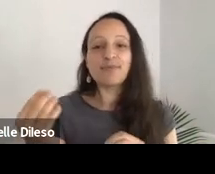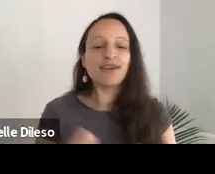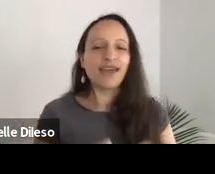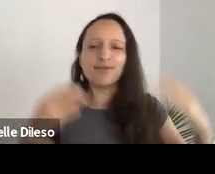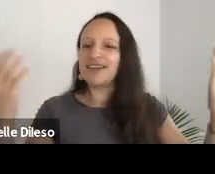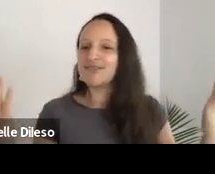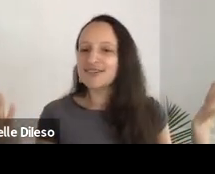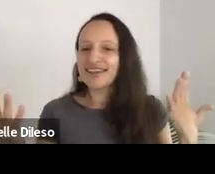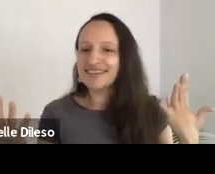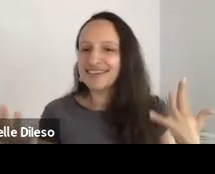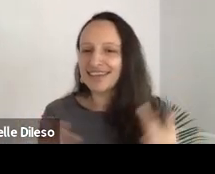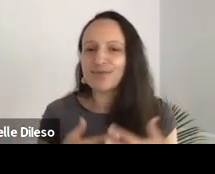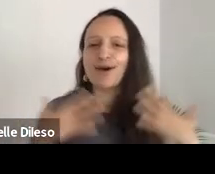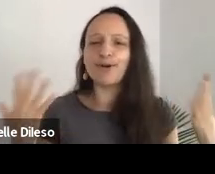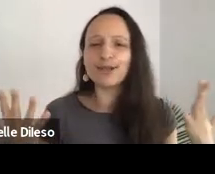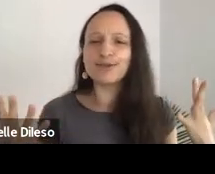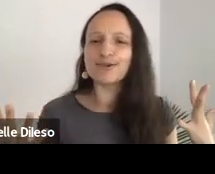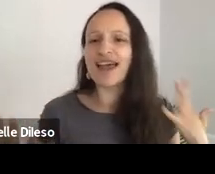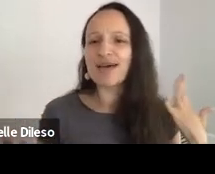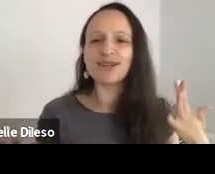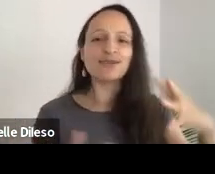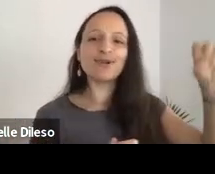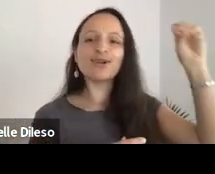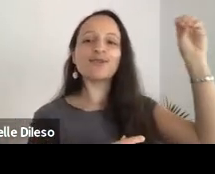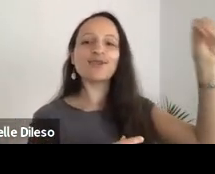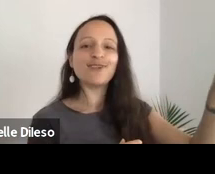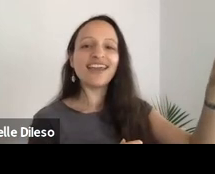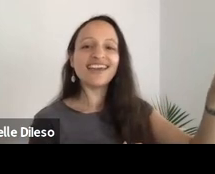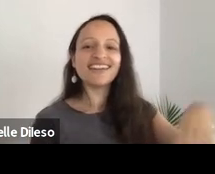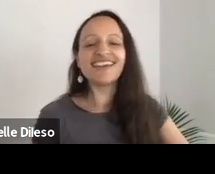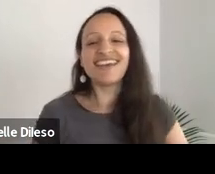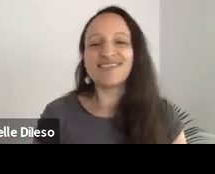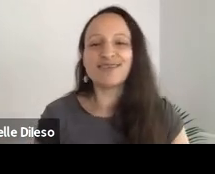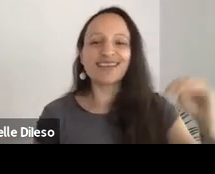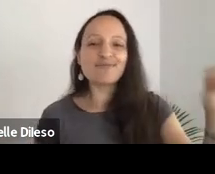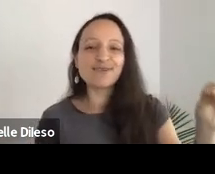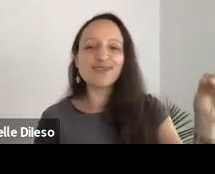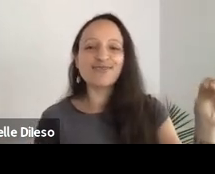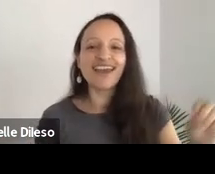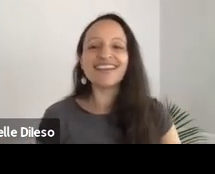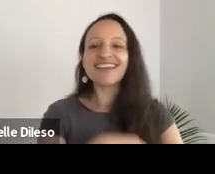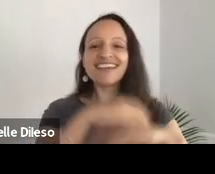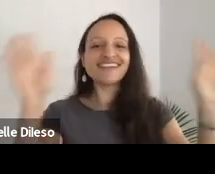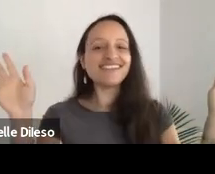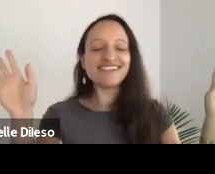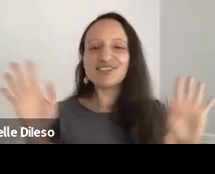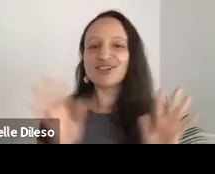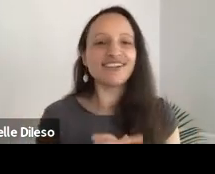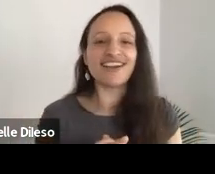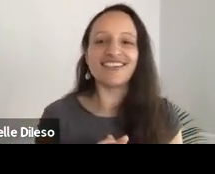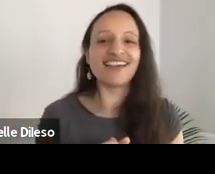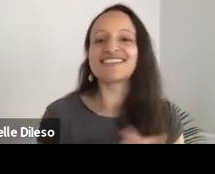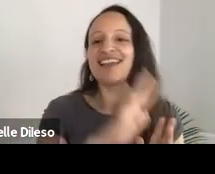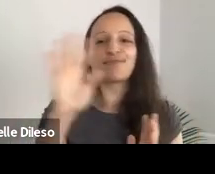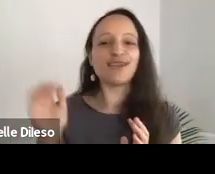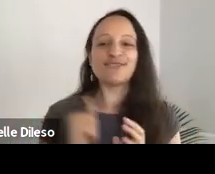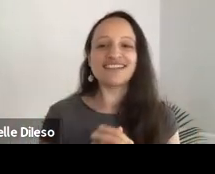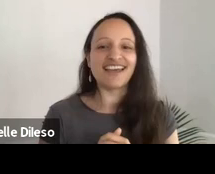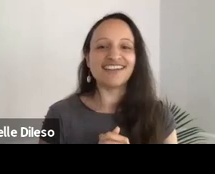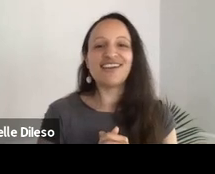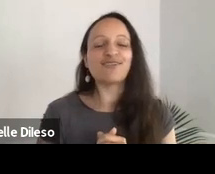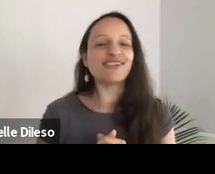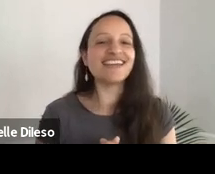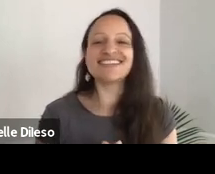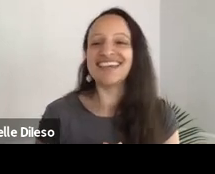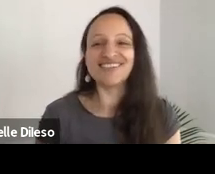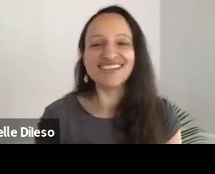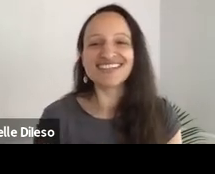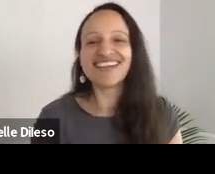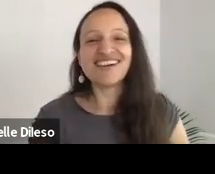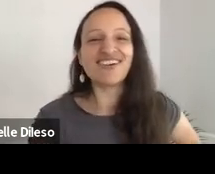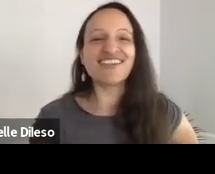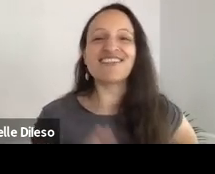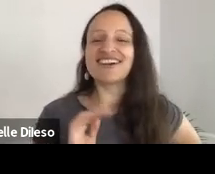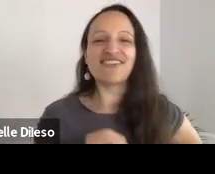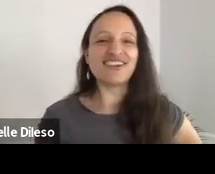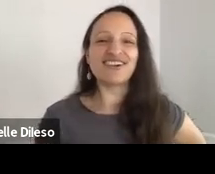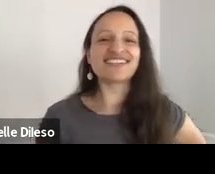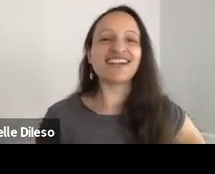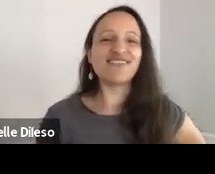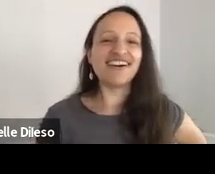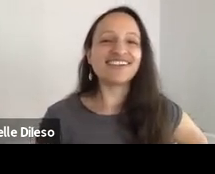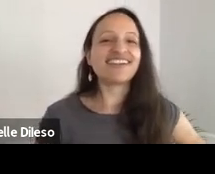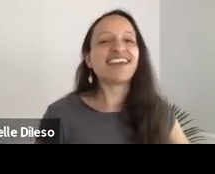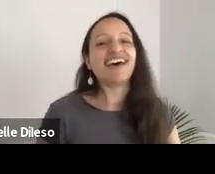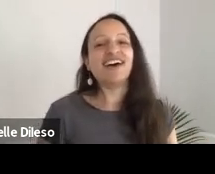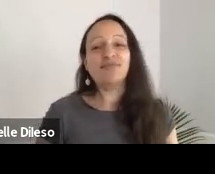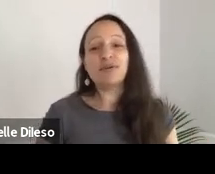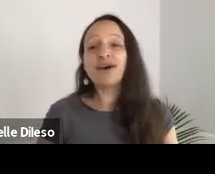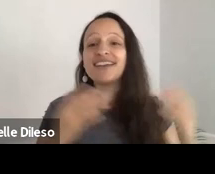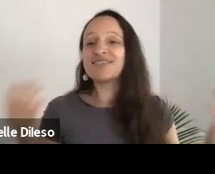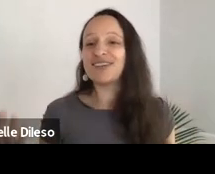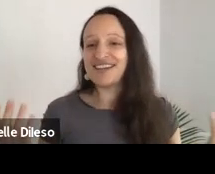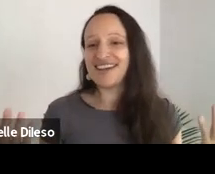So we took a cup, and we were talking to the kid about what do you think would happen if I put it over the fan, and we put the cup over the fan and the kid couldn't care less airplay was not where this kid was where they were, what they're excited about.